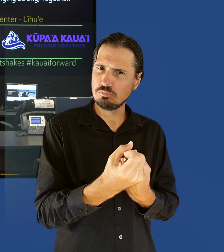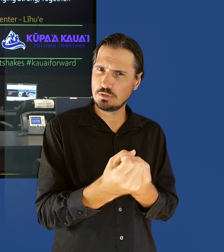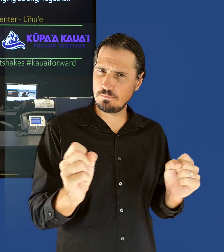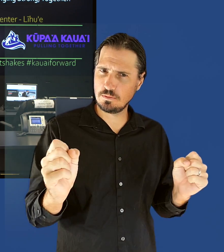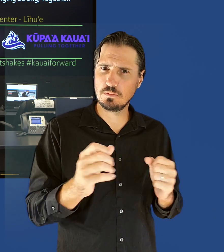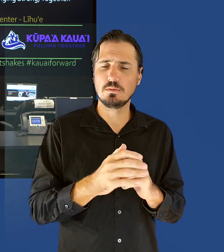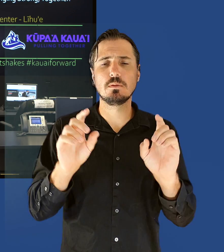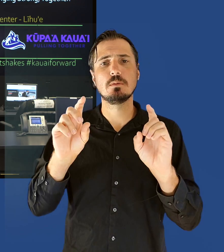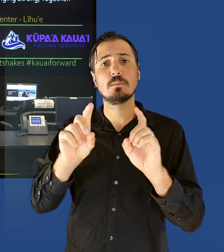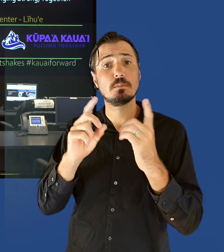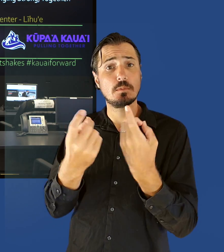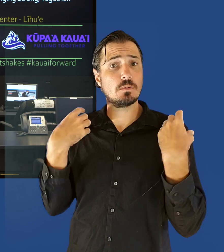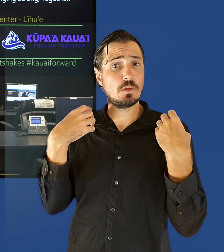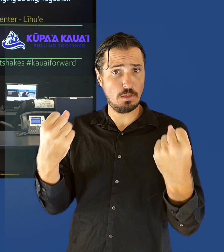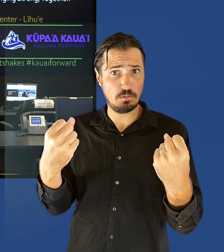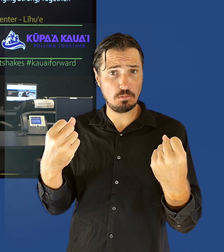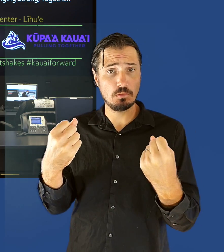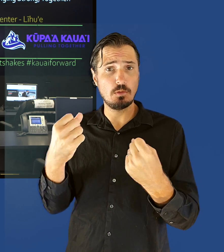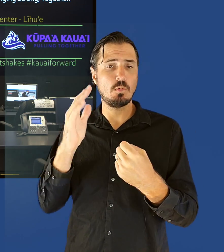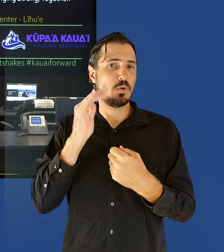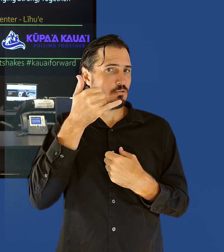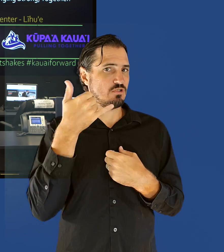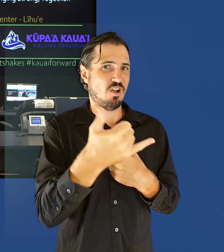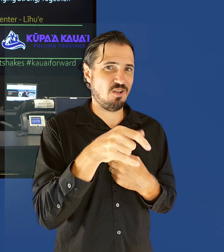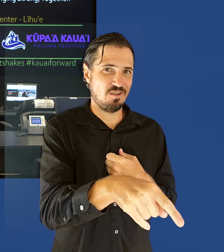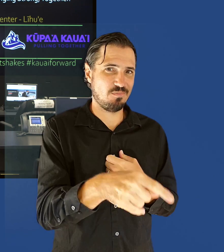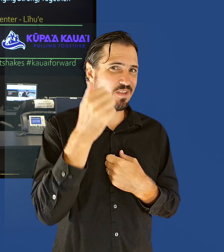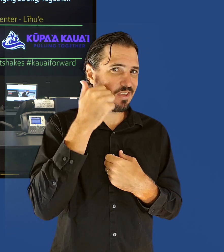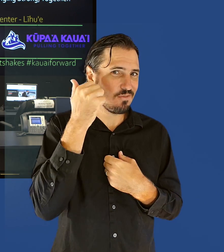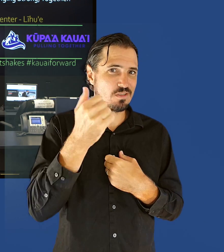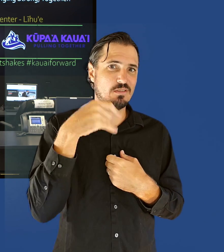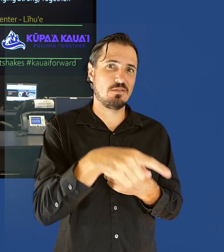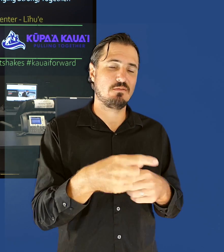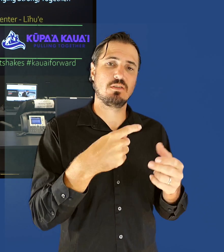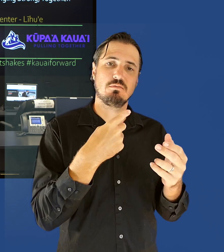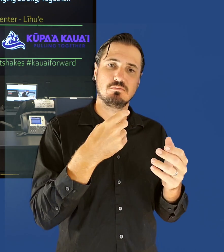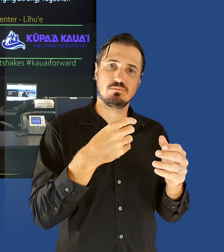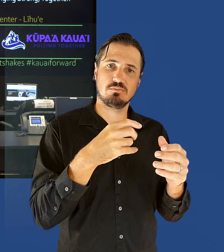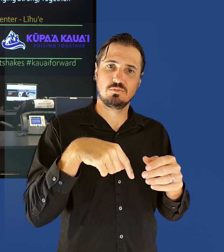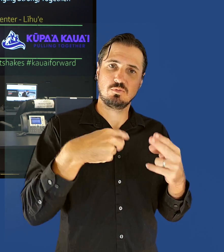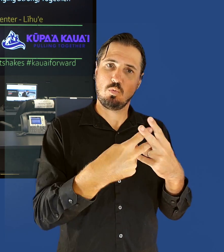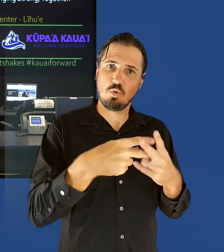DOH staff check in daily by phone with everyone in quarantine or isolation.